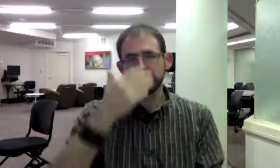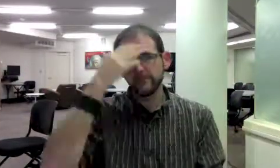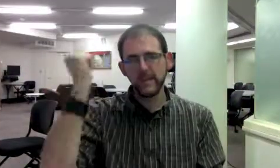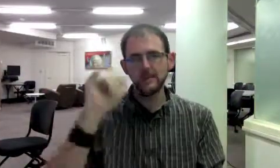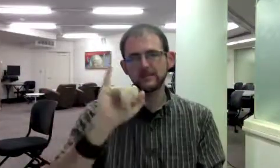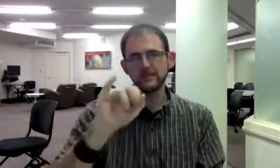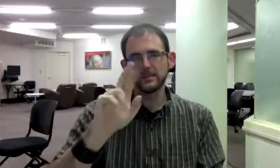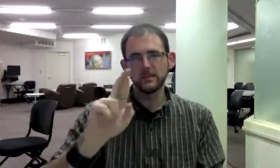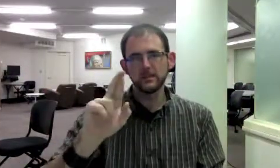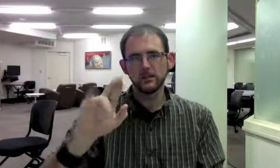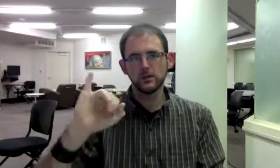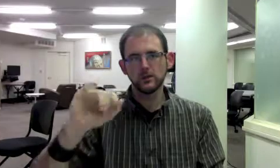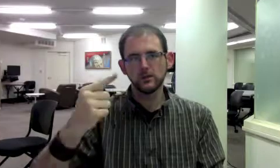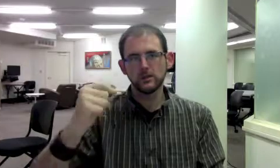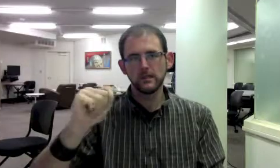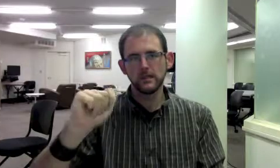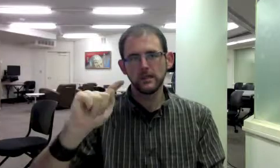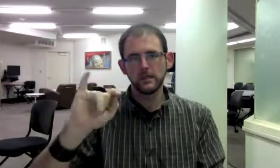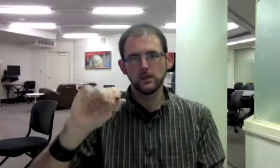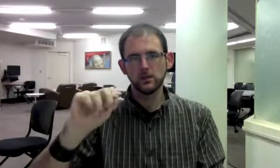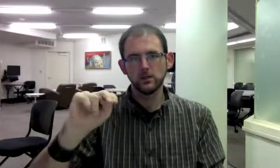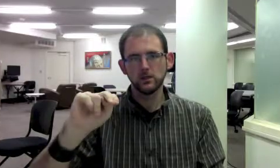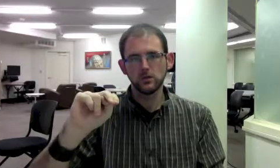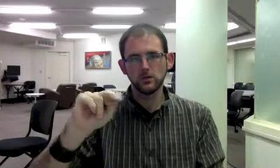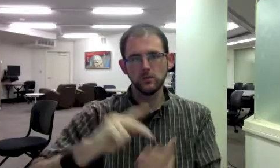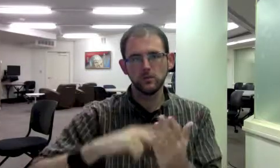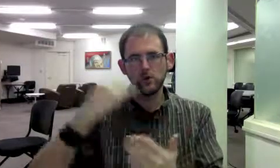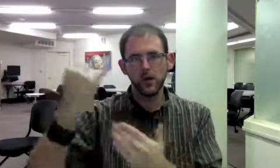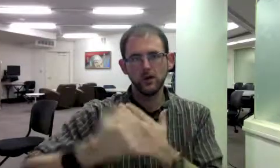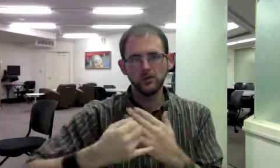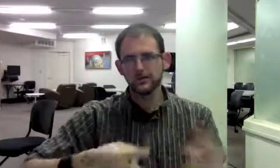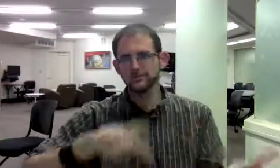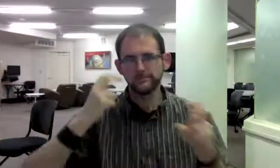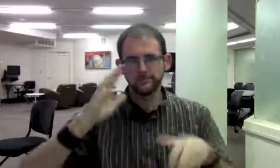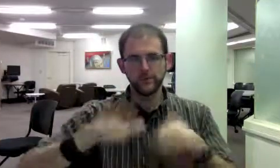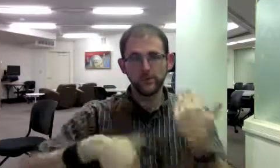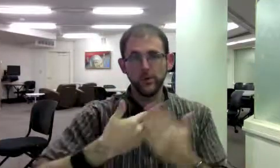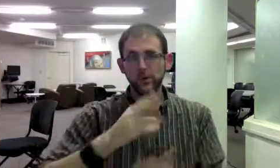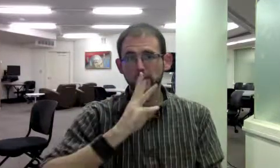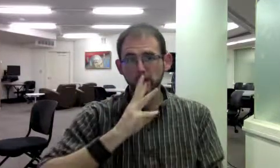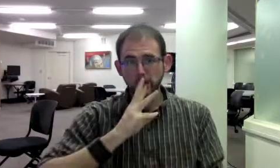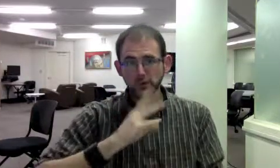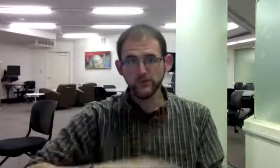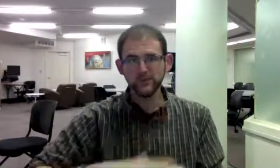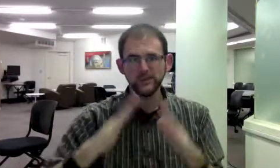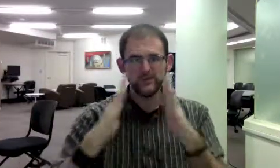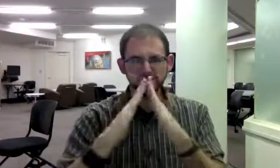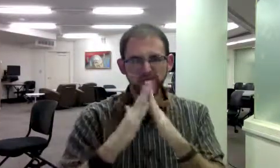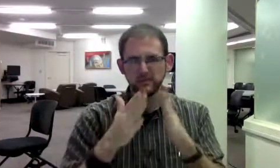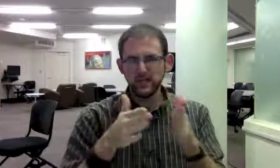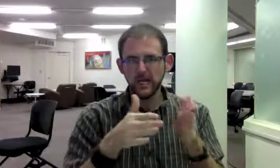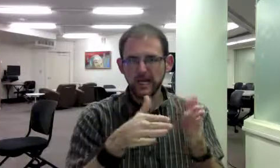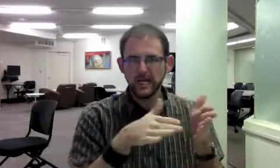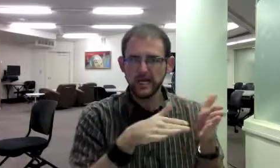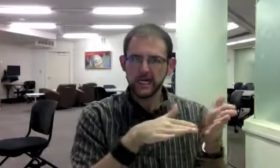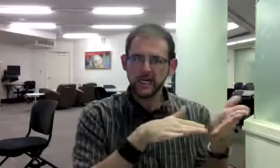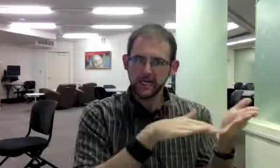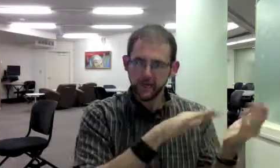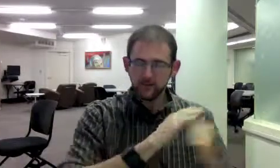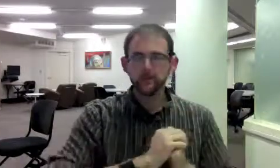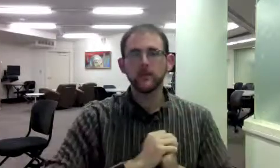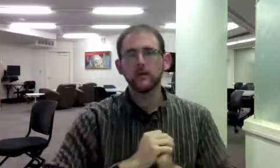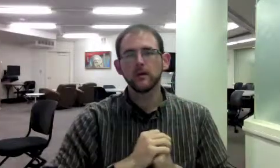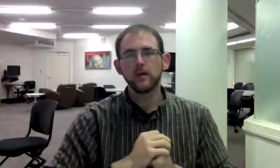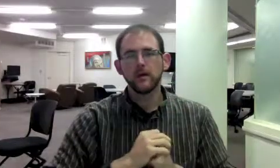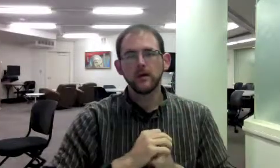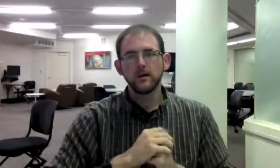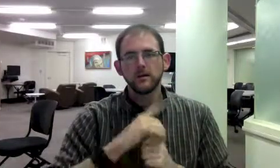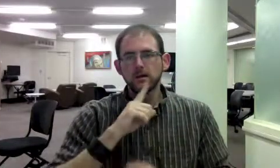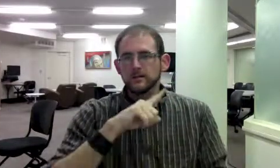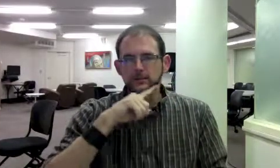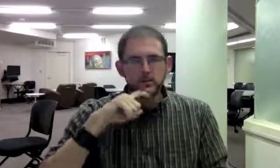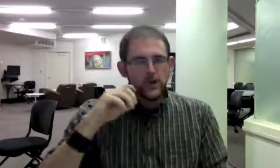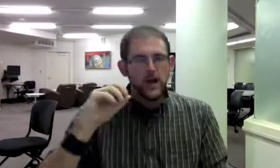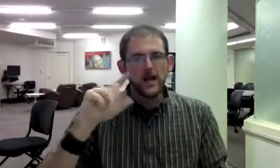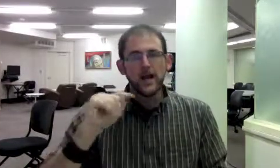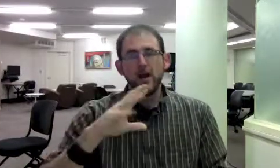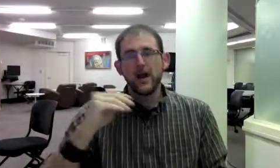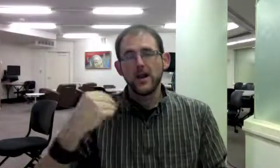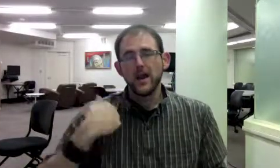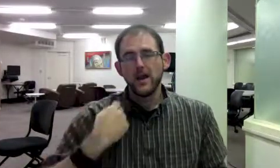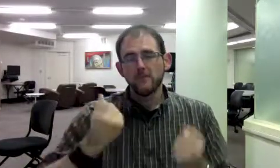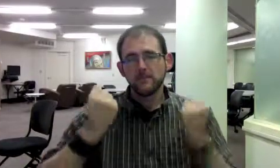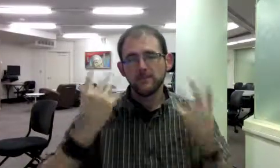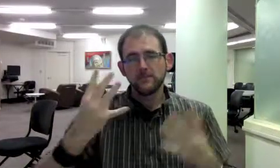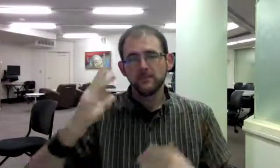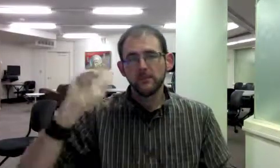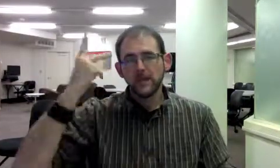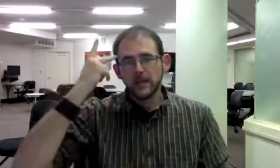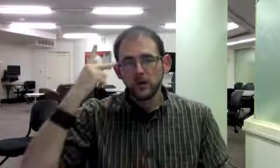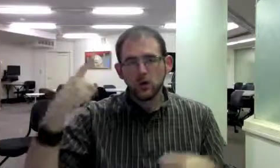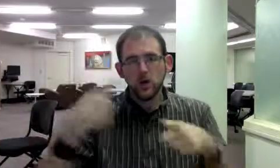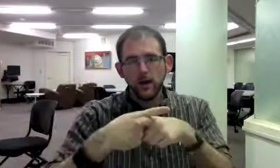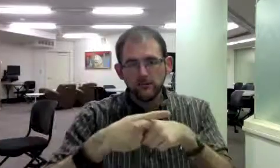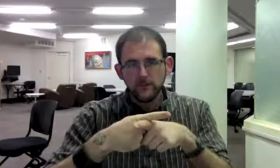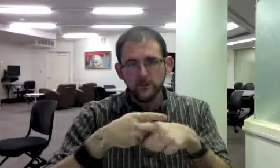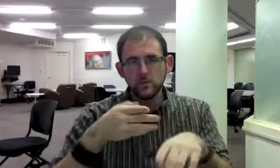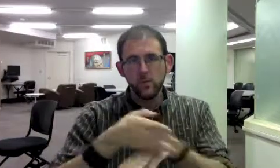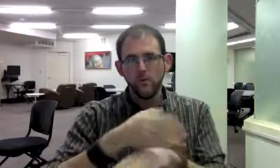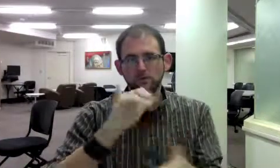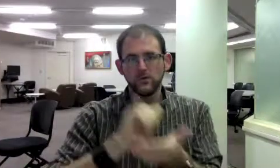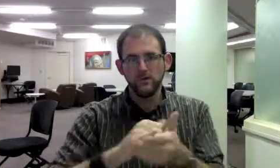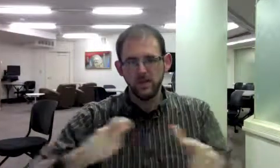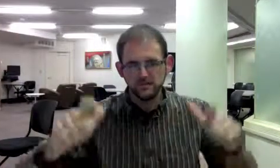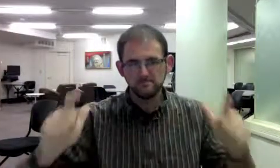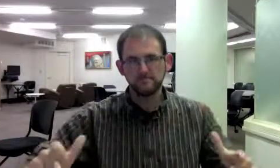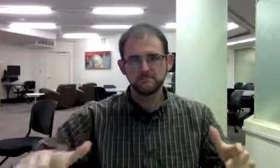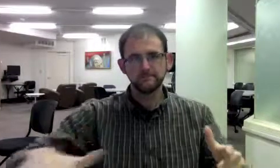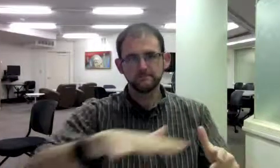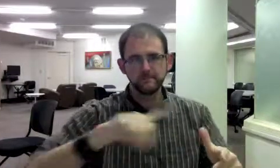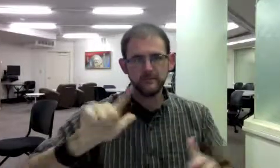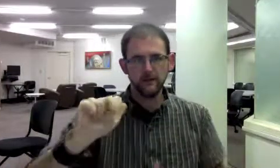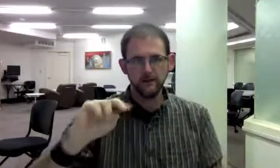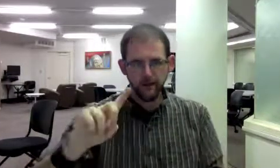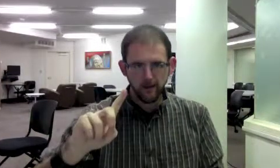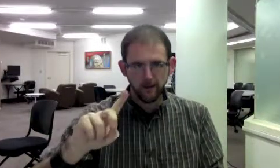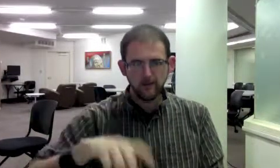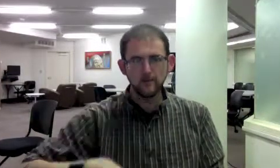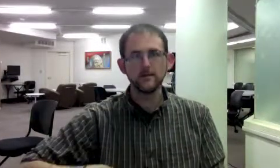Irrigation projects have consumed all the water, and the village is slowly dying. It's all dried up, and there are political conflicts raging over the territory.